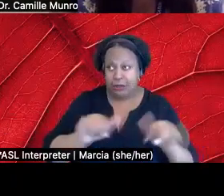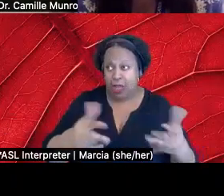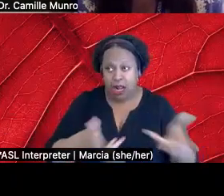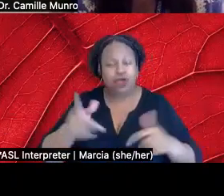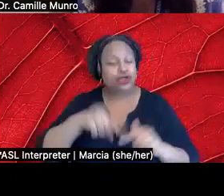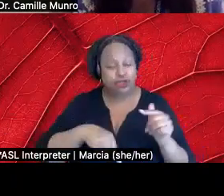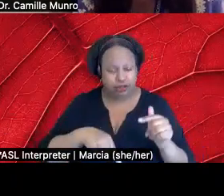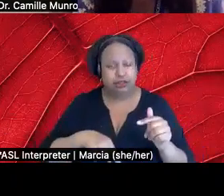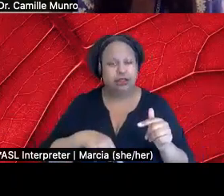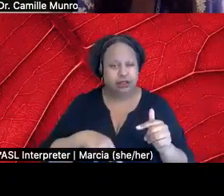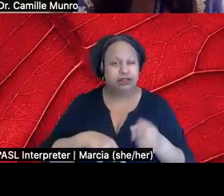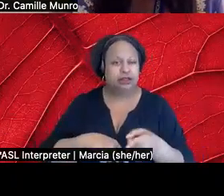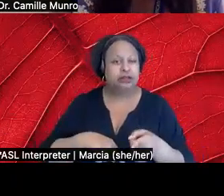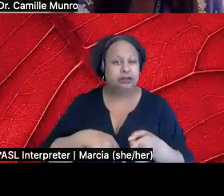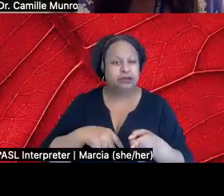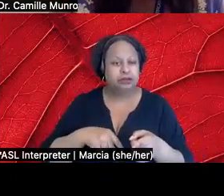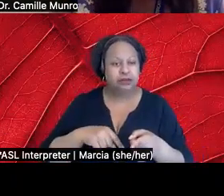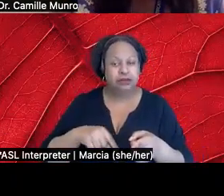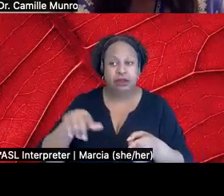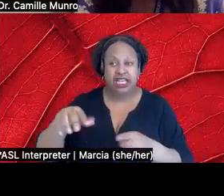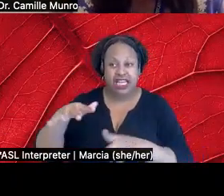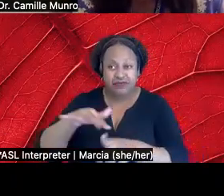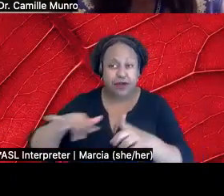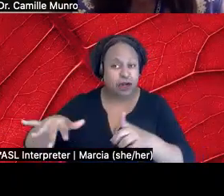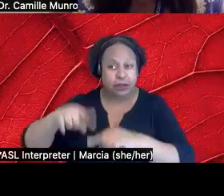And it was all obviously for reasons related to disability.